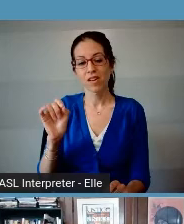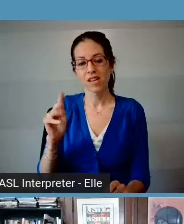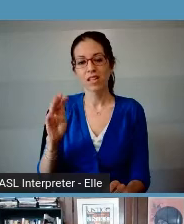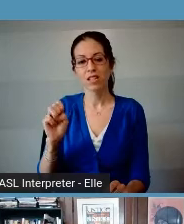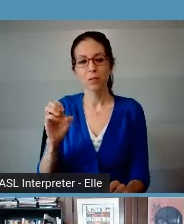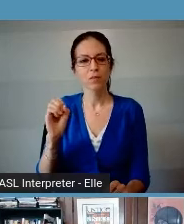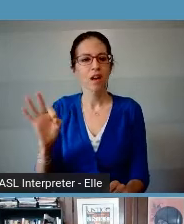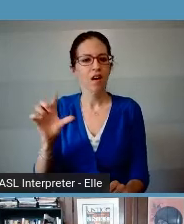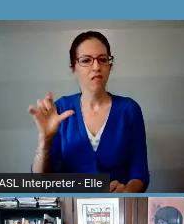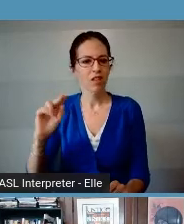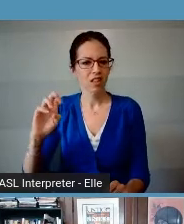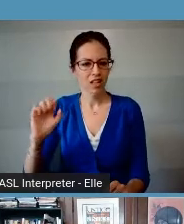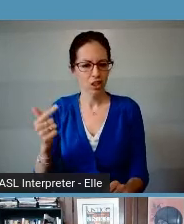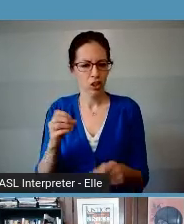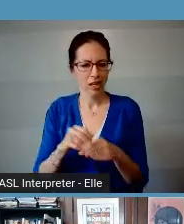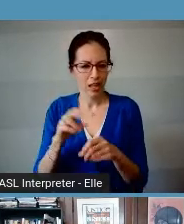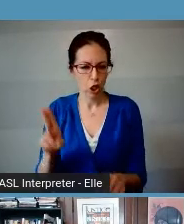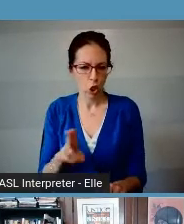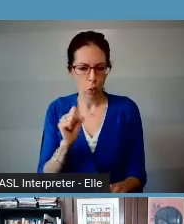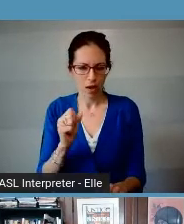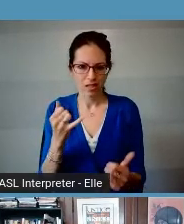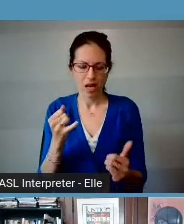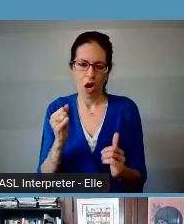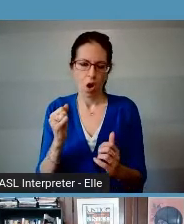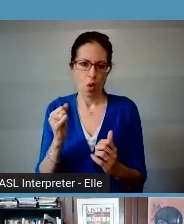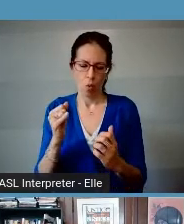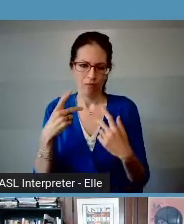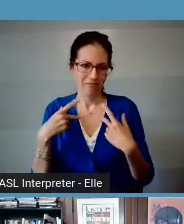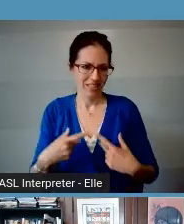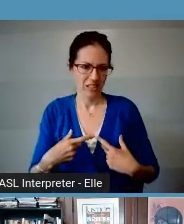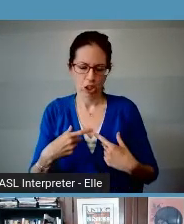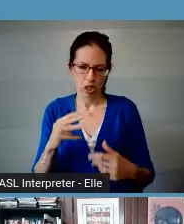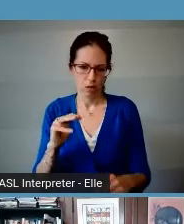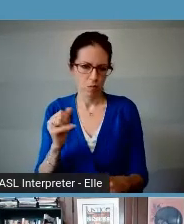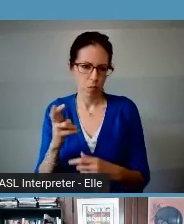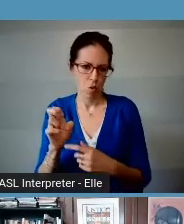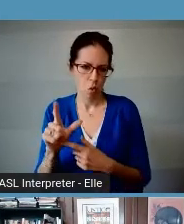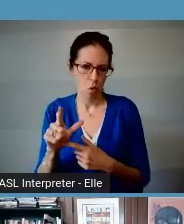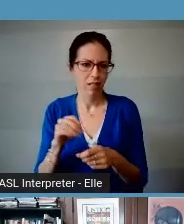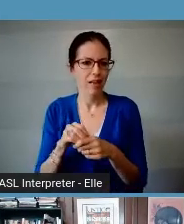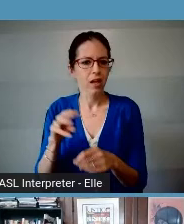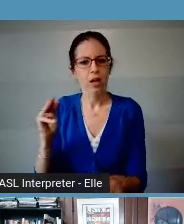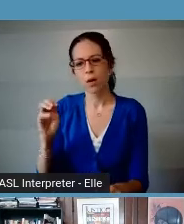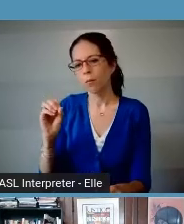physical memorial in Montgomery, Alabama. We continue this Memorial online. I will show